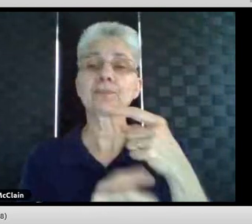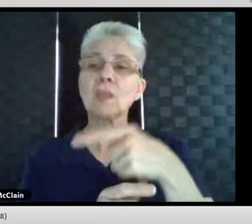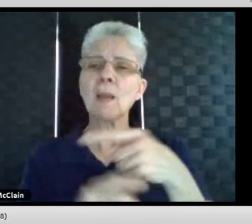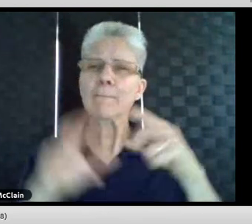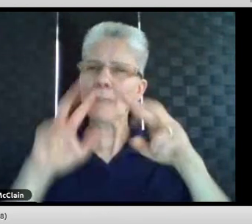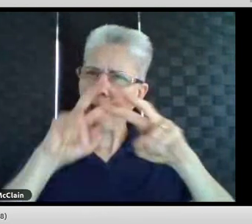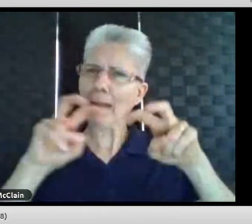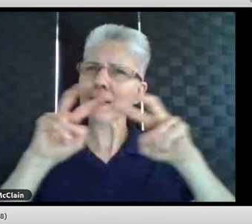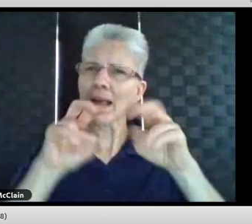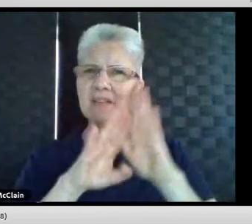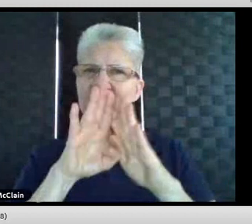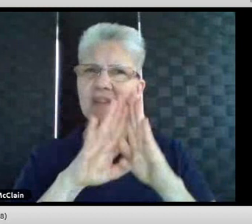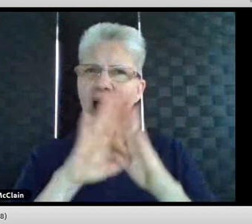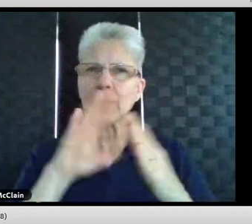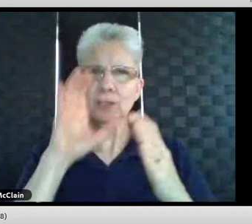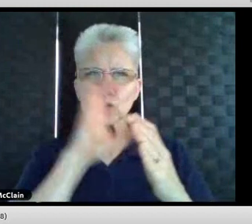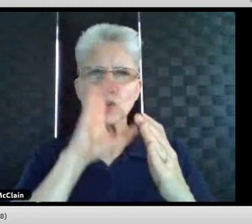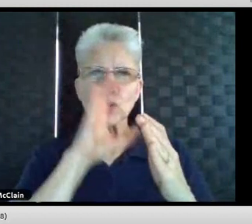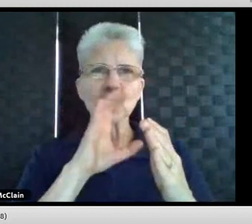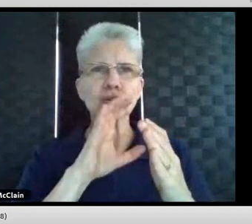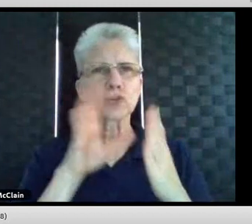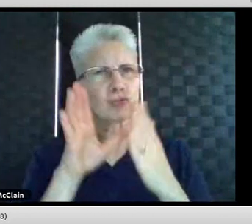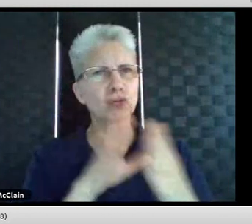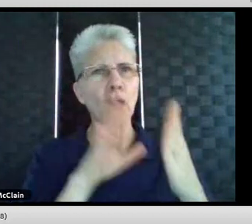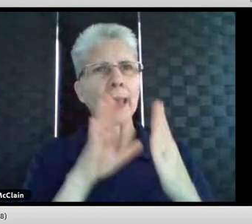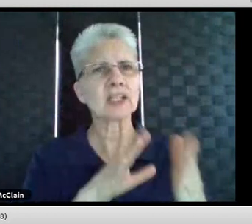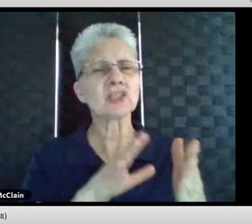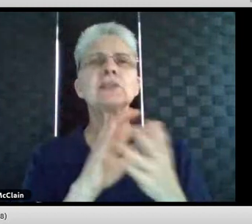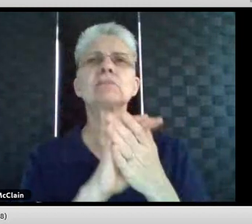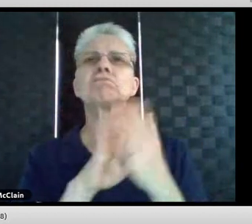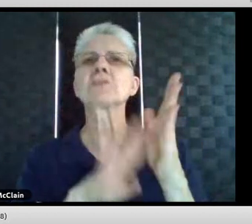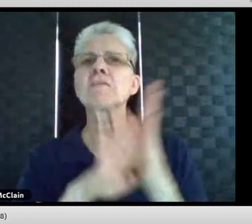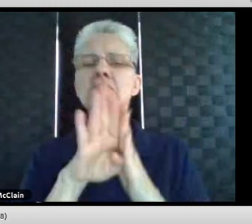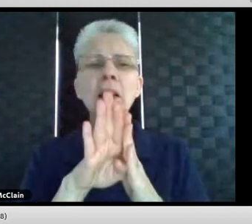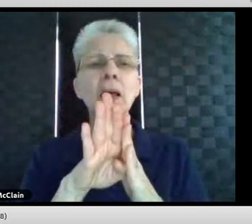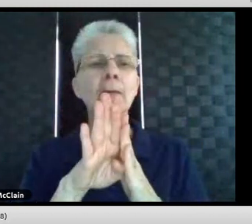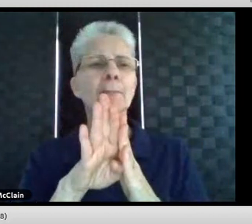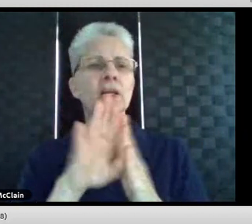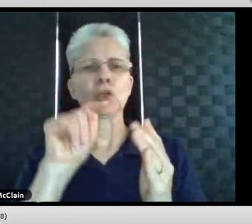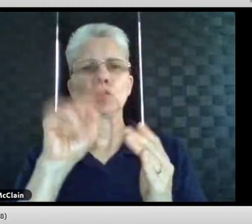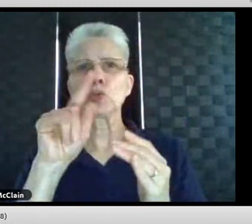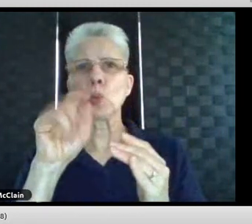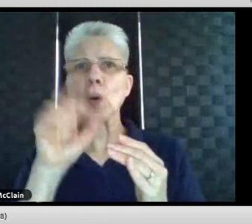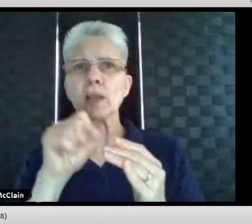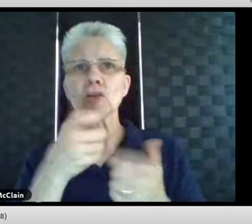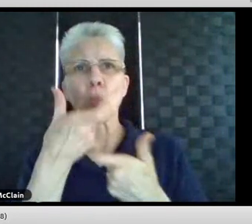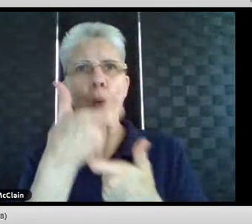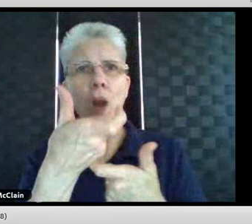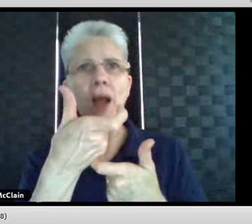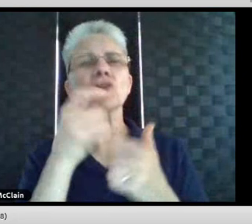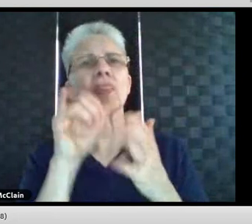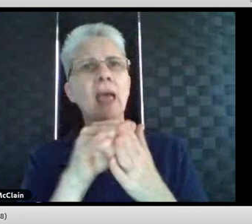Develop search strategies, you know? Develop -- Find tutorials on databases and practice.